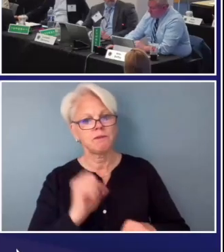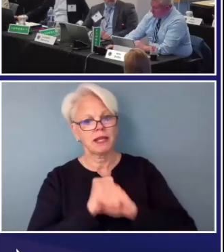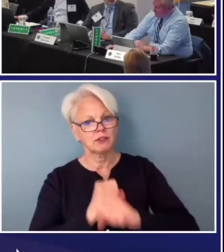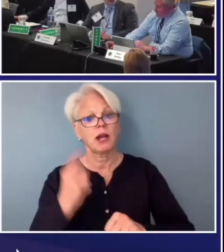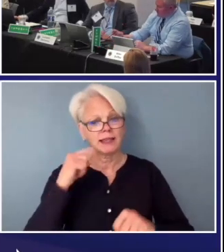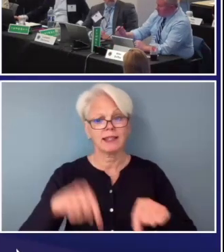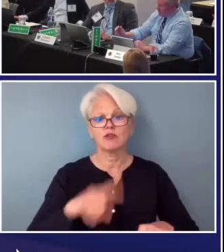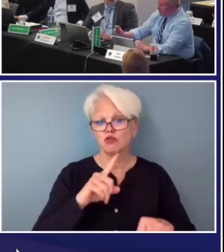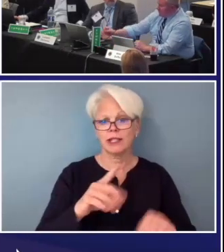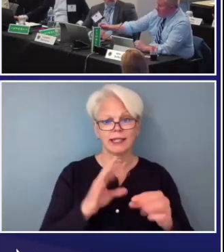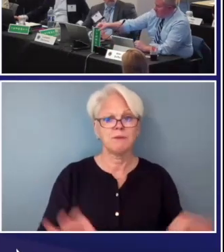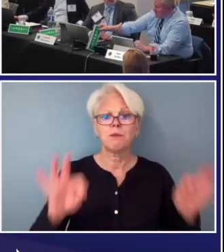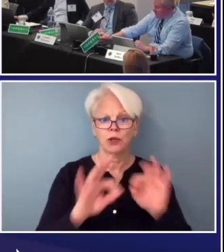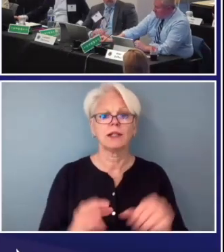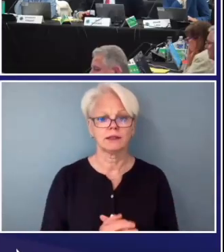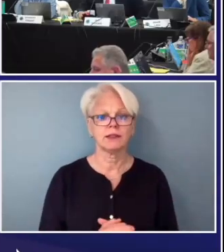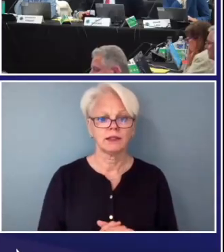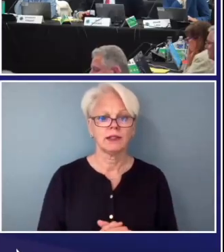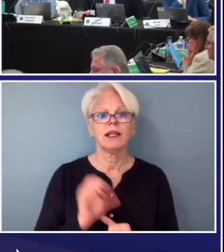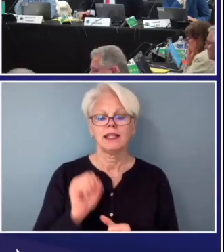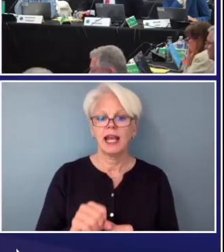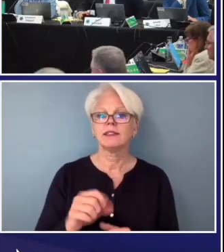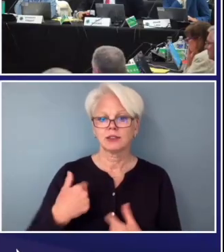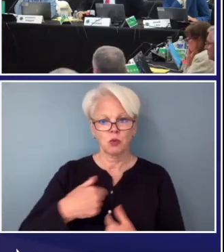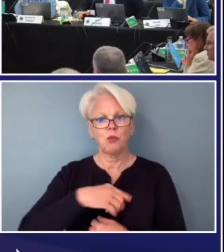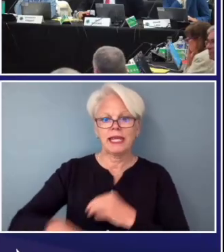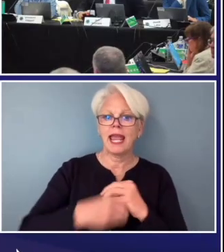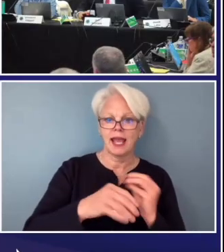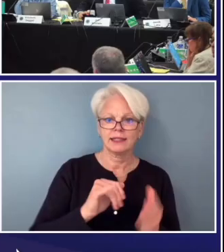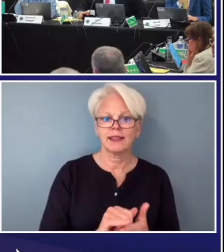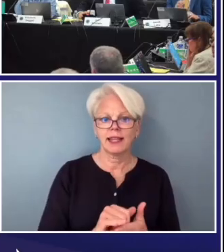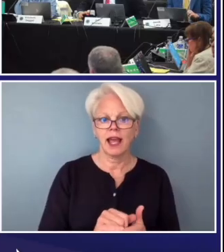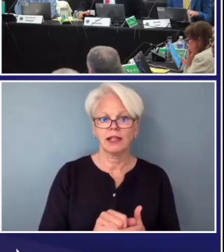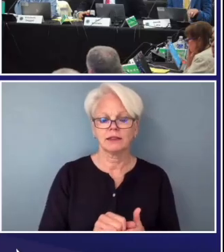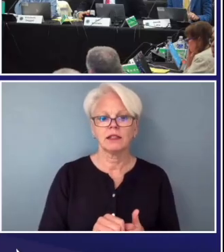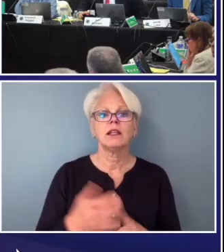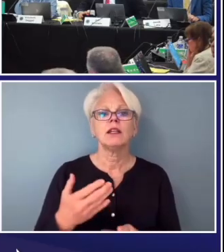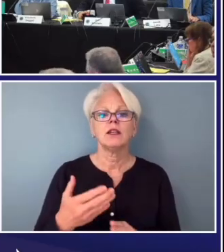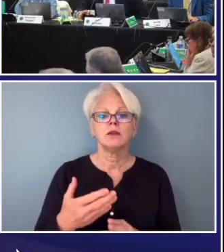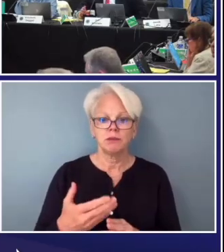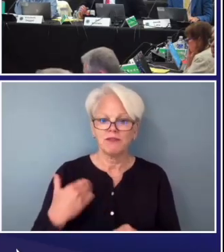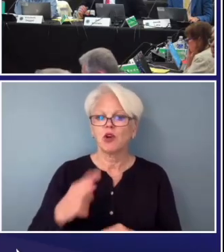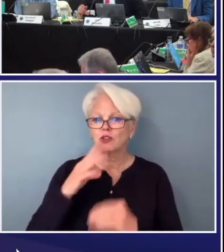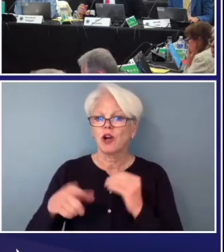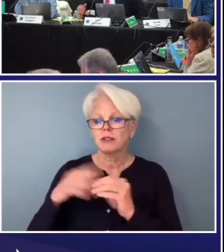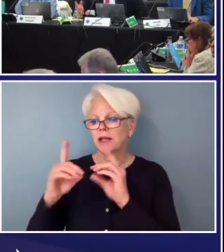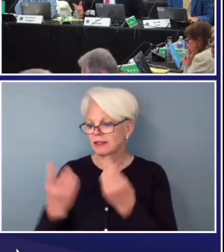Yeah, this was an ad on our part. So I think before it talked about the department being able to just talked about the department.